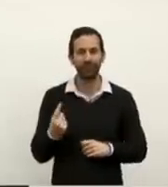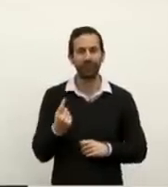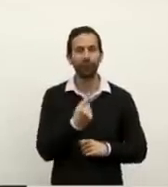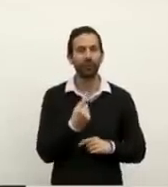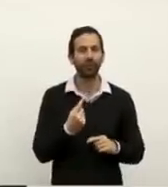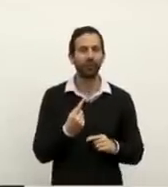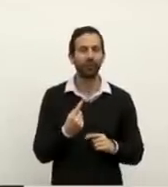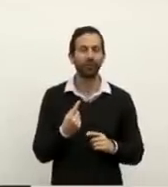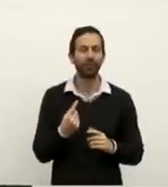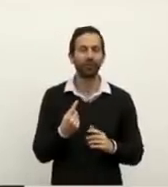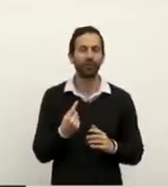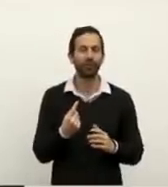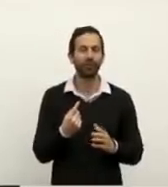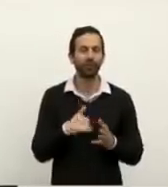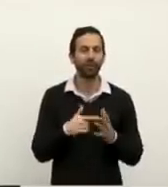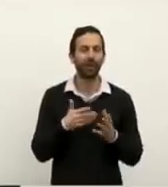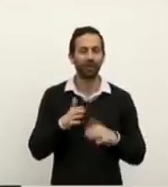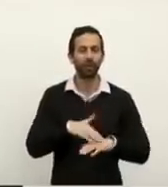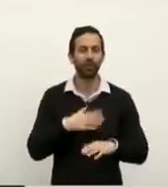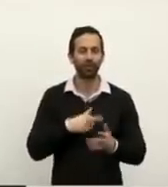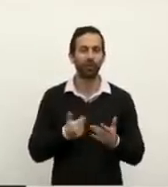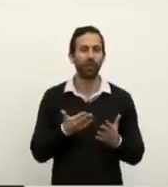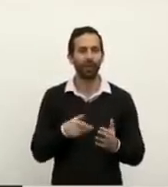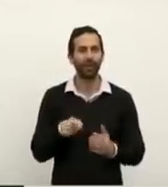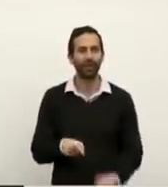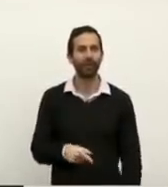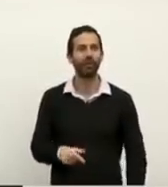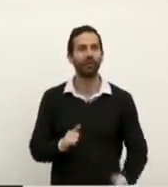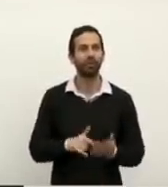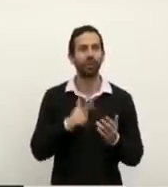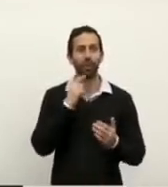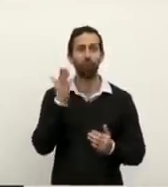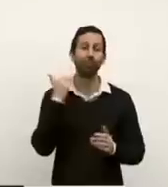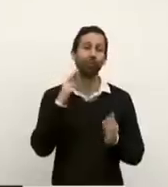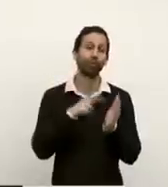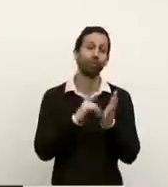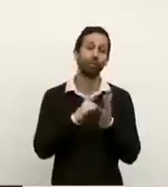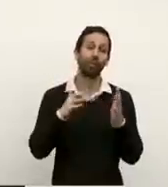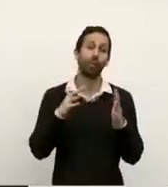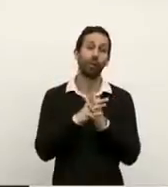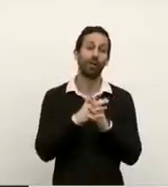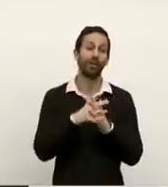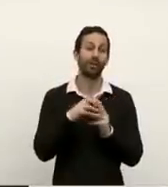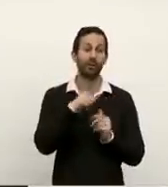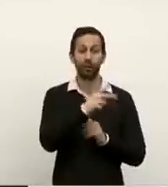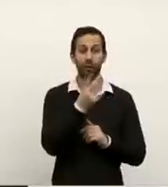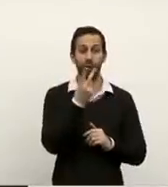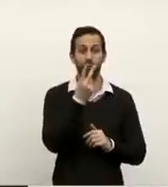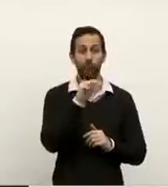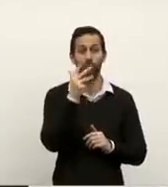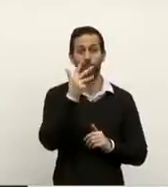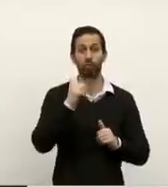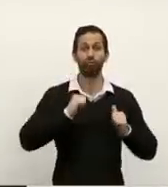So, at times, we've got to allow that. So recently, in New South Wales, the team have done 29 training sessions